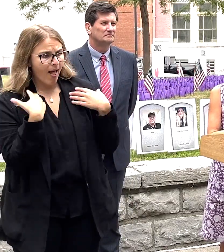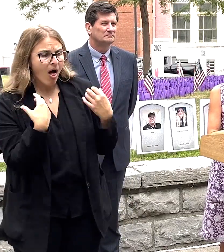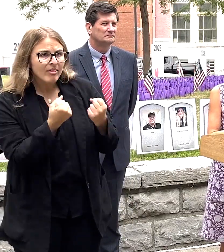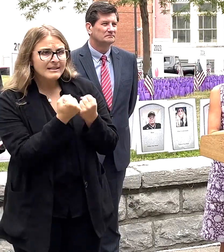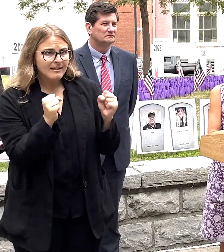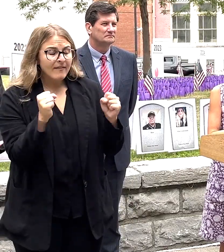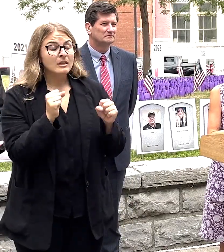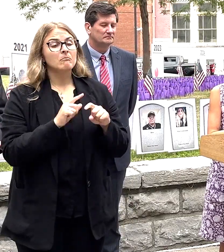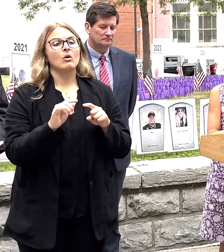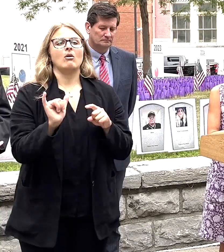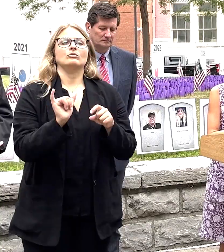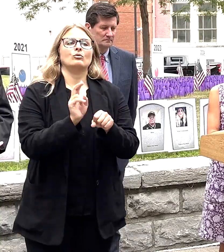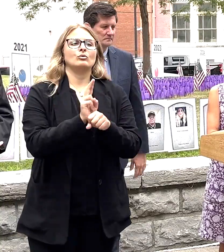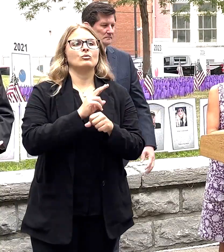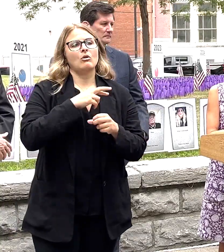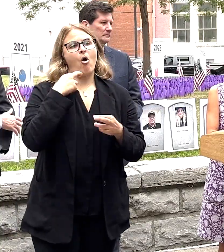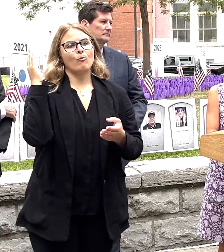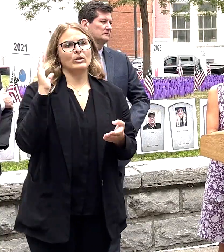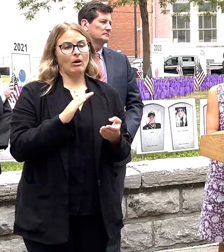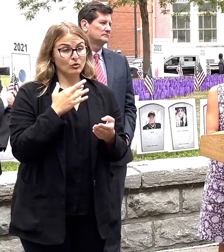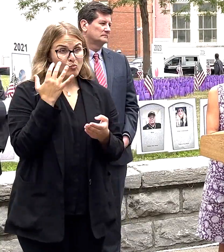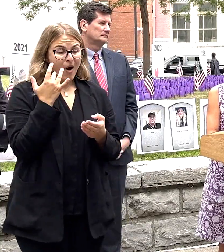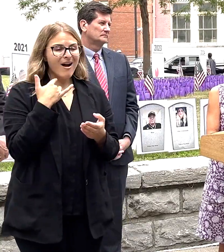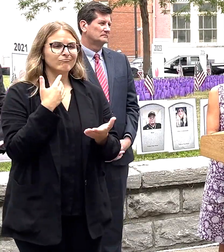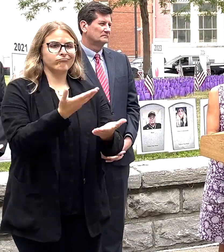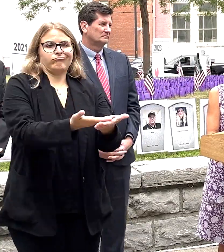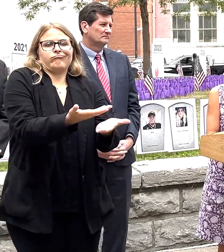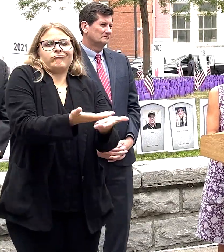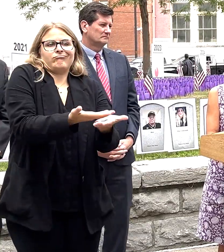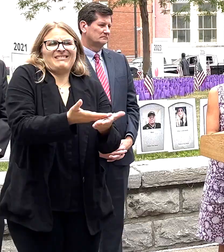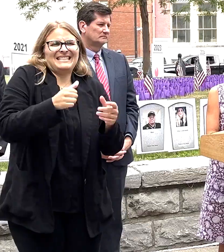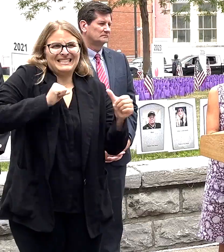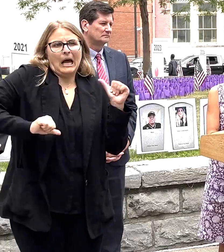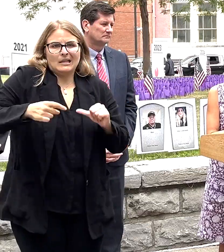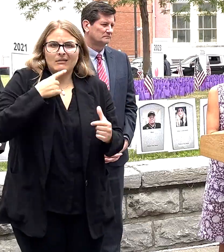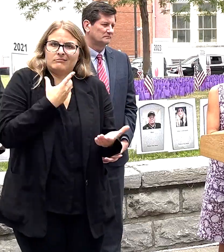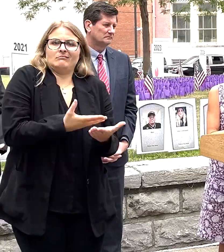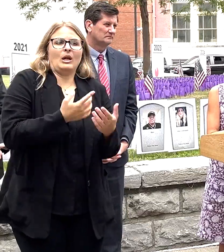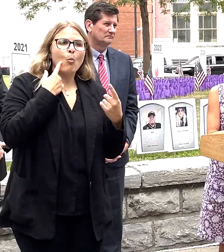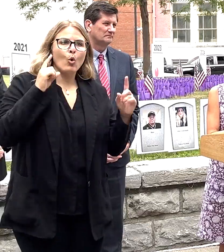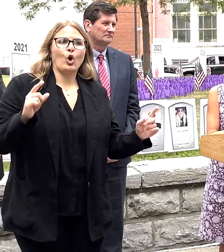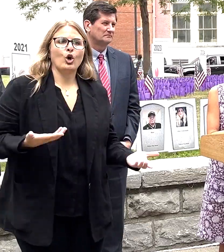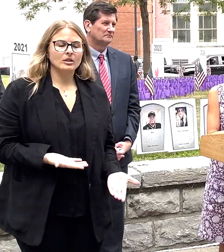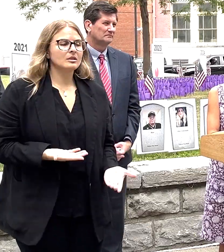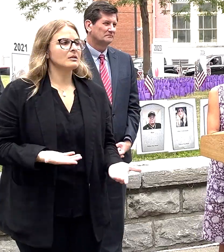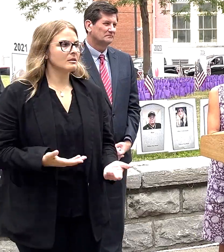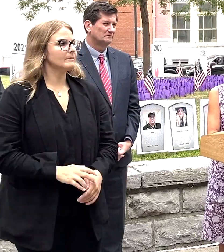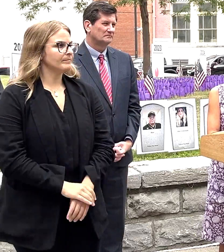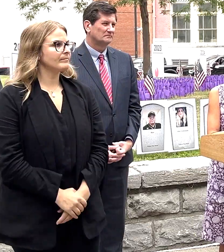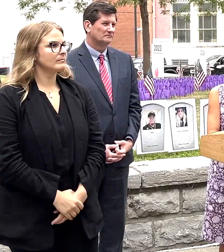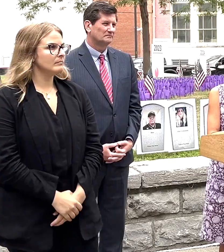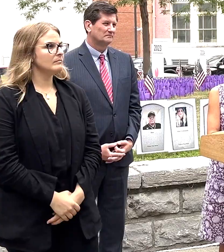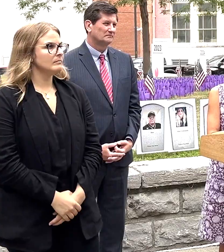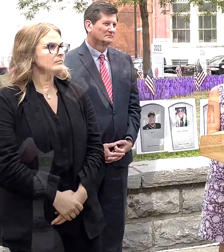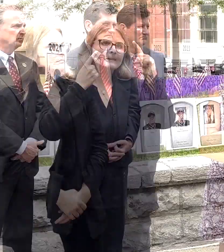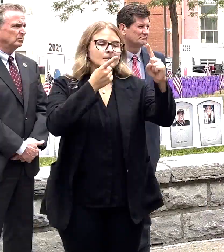We also use harm reduction because it's proven by science and our own experience to be very effective.